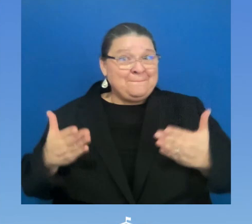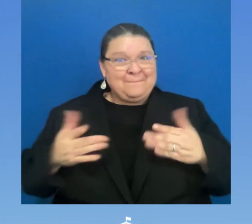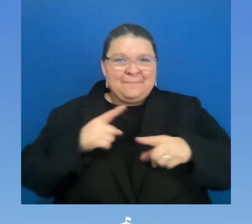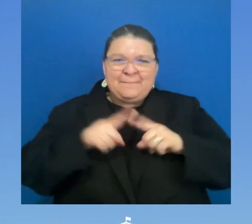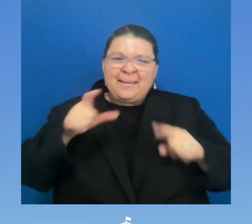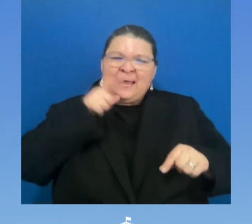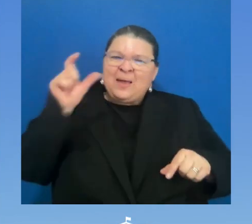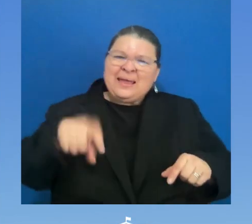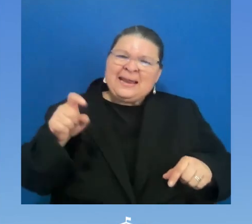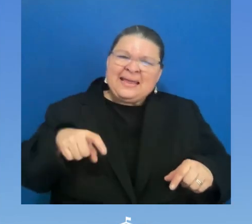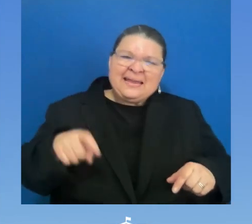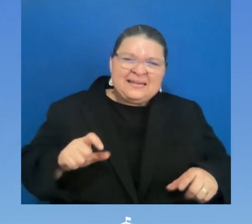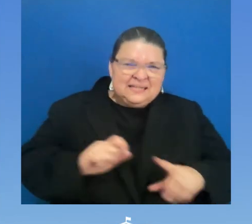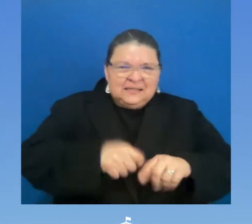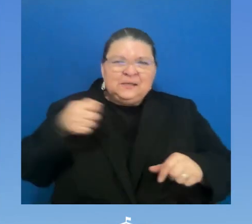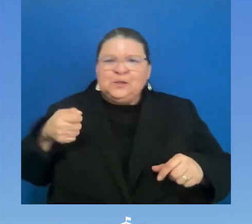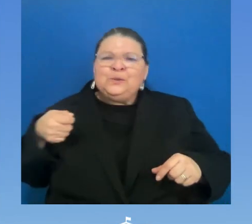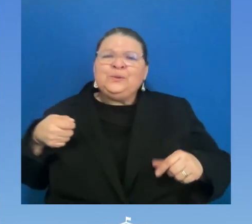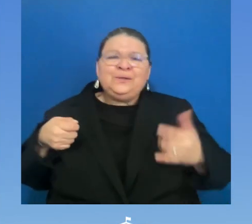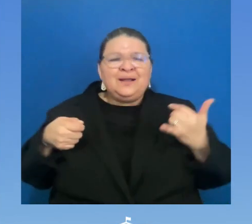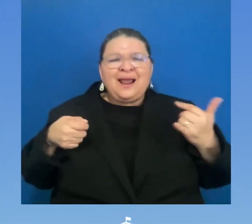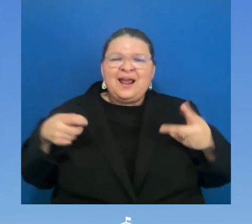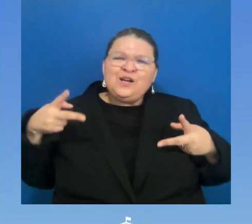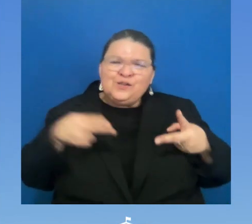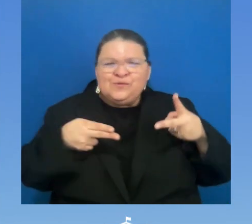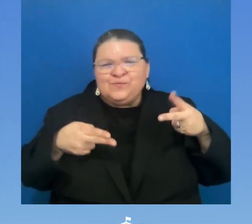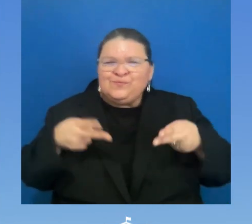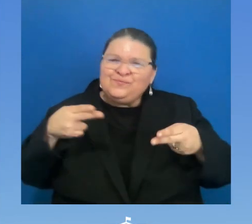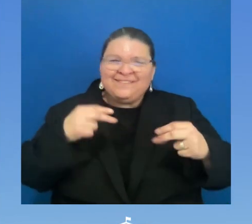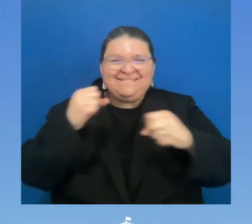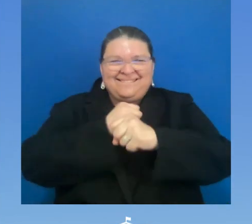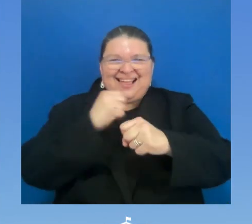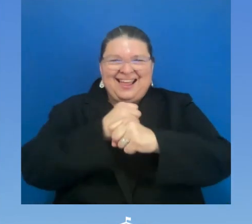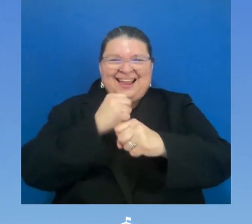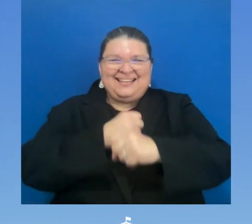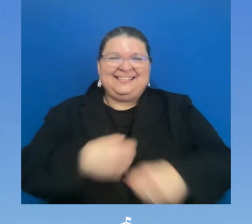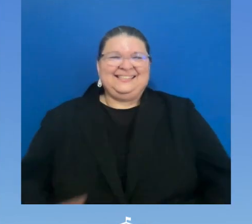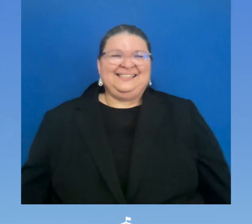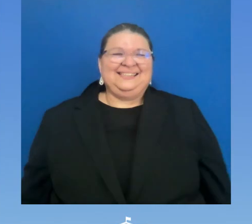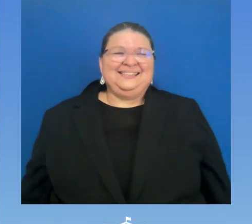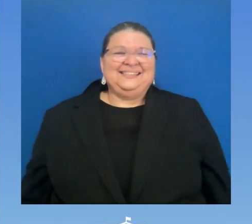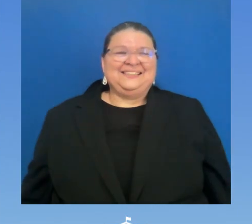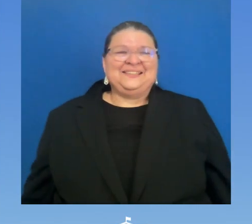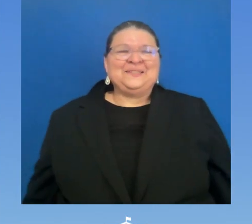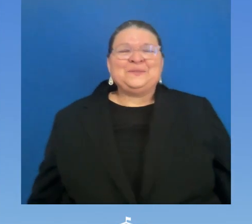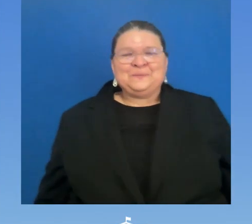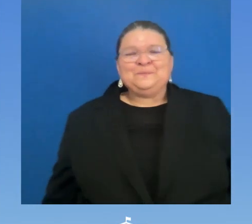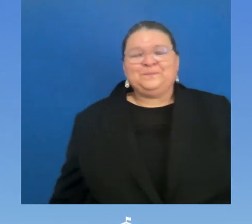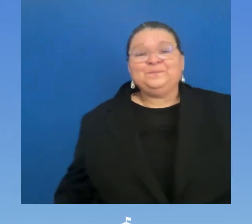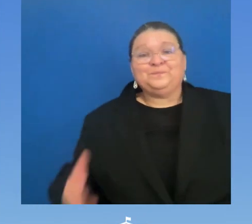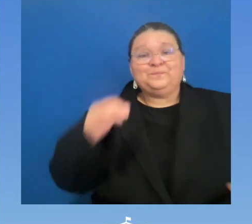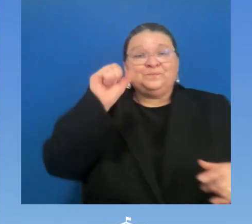doesn't come from the fact that we're able to accomplish change, but we're able to embolden others to pursue change.